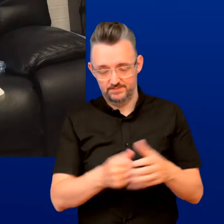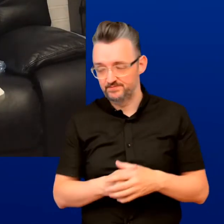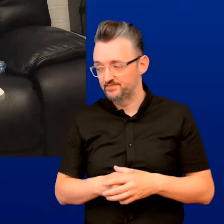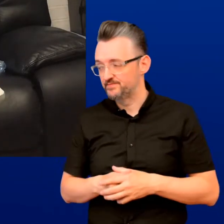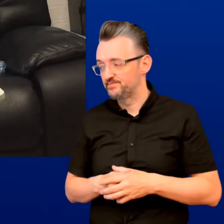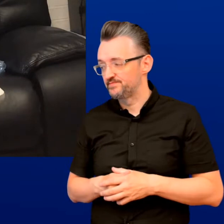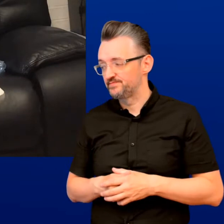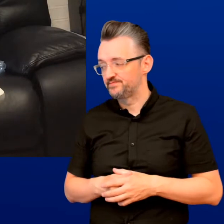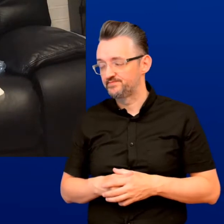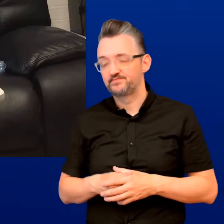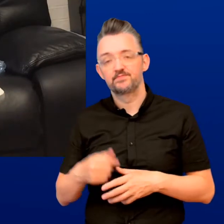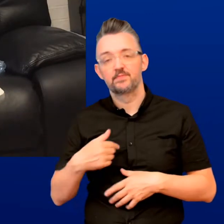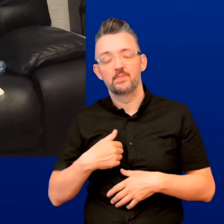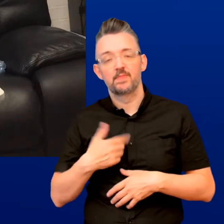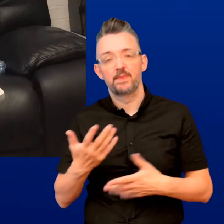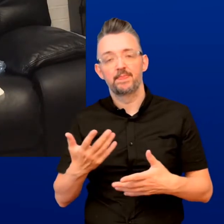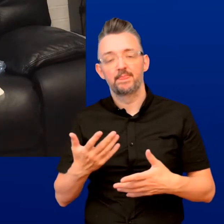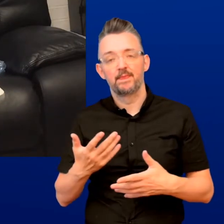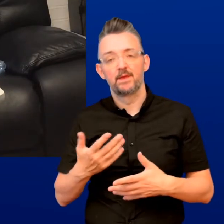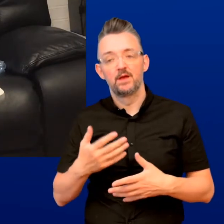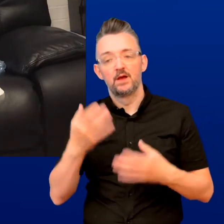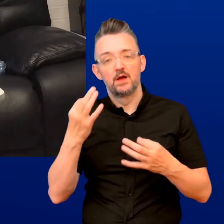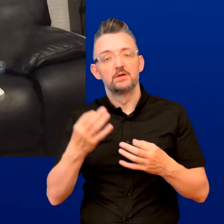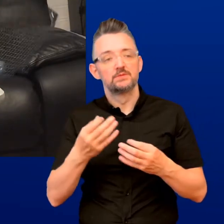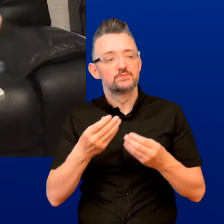is (I don't have a proper drying rack) I've got